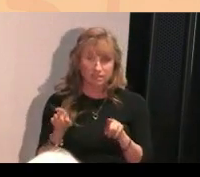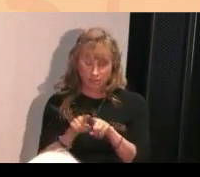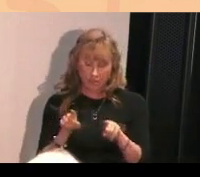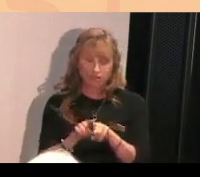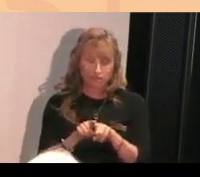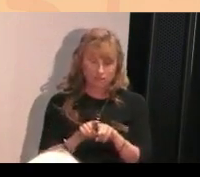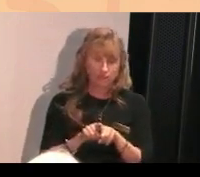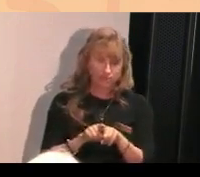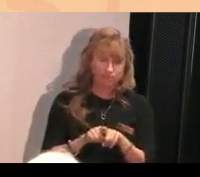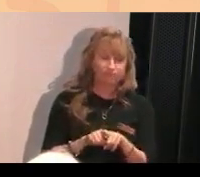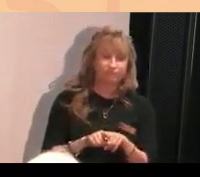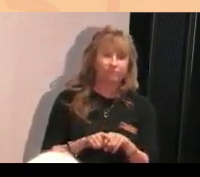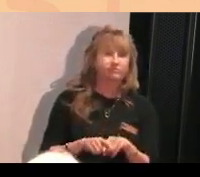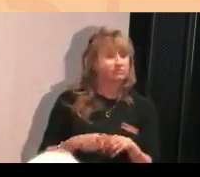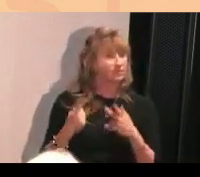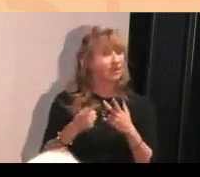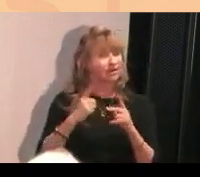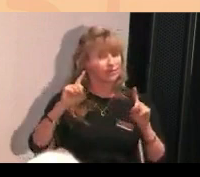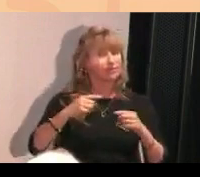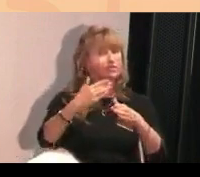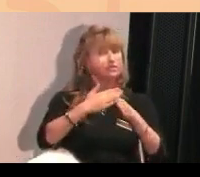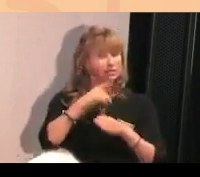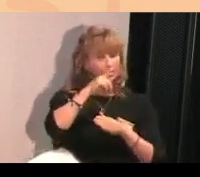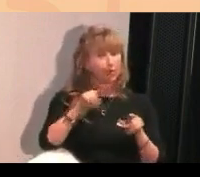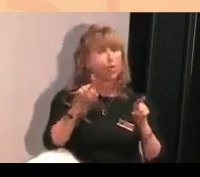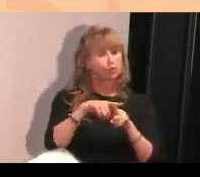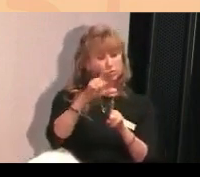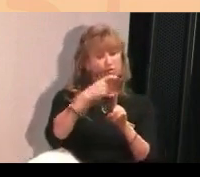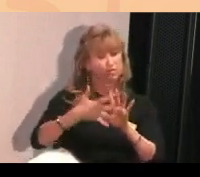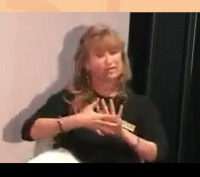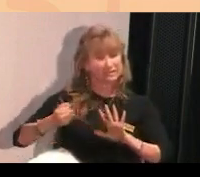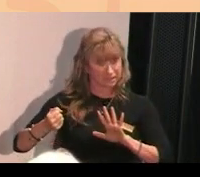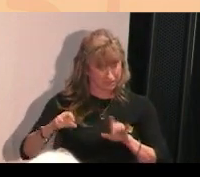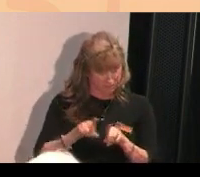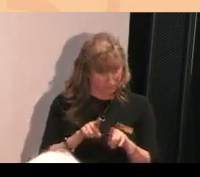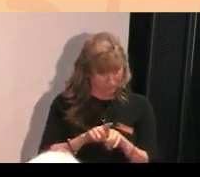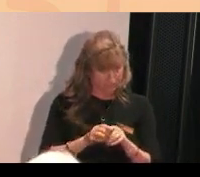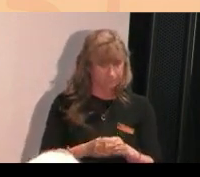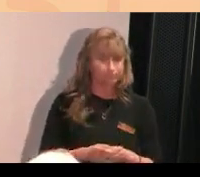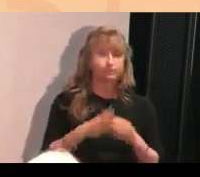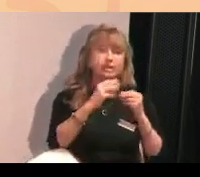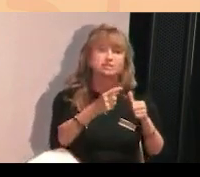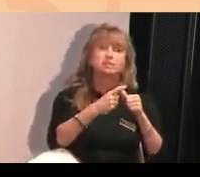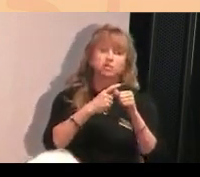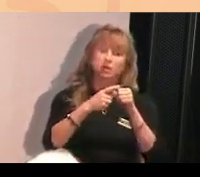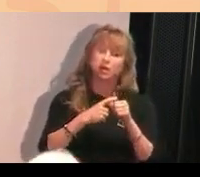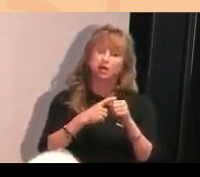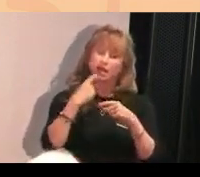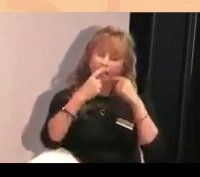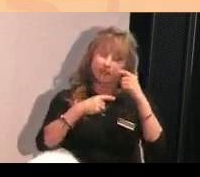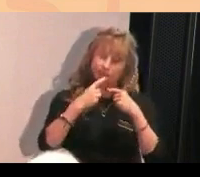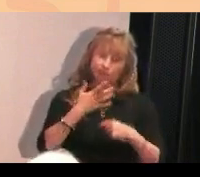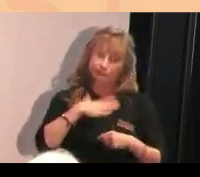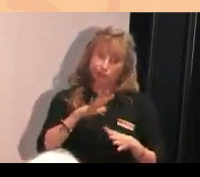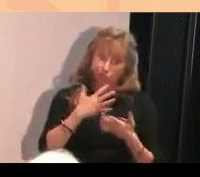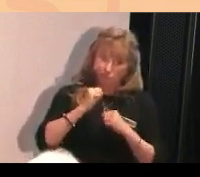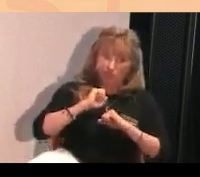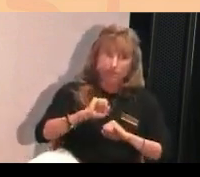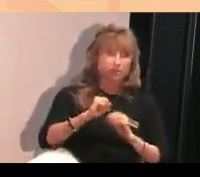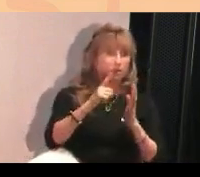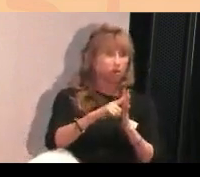by other First Nations peoples some highlighted the importance of protecting ICIP to keep culture